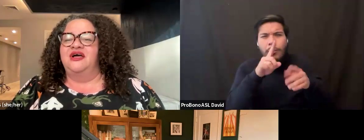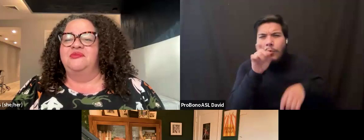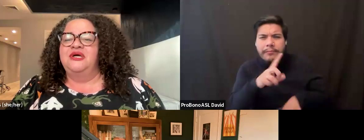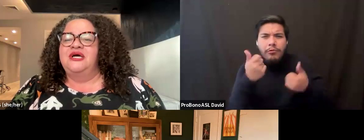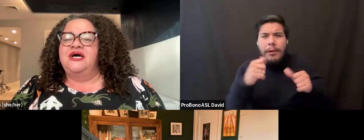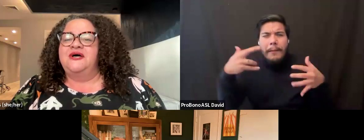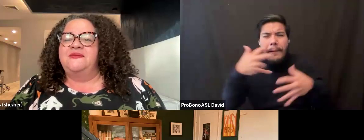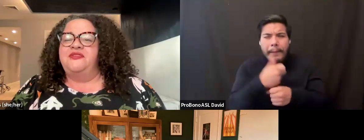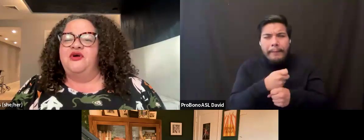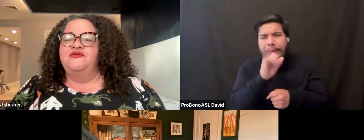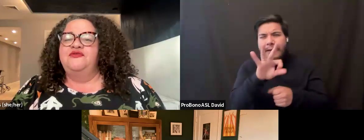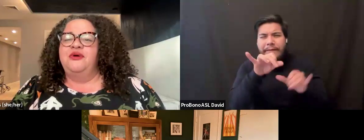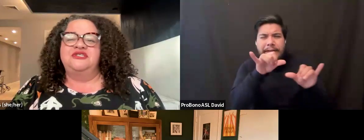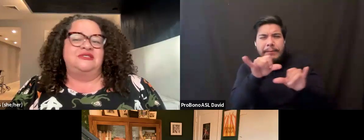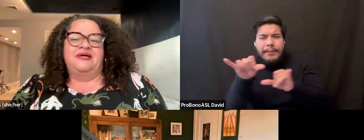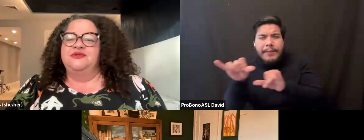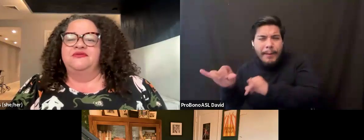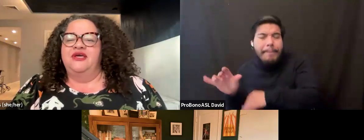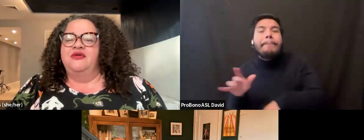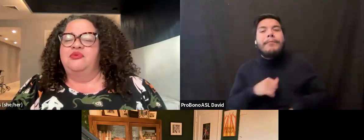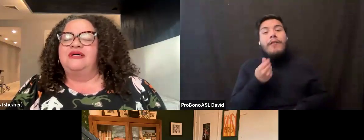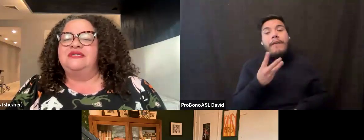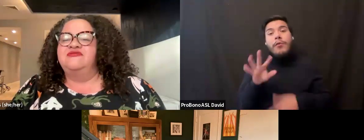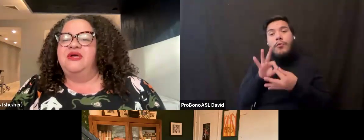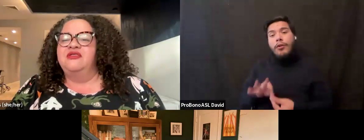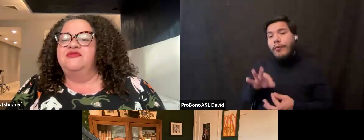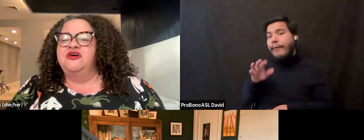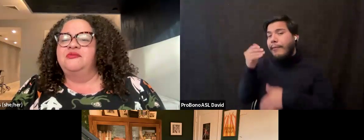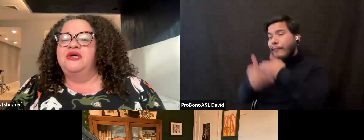time, there are a few questions about the process of making the film